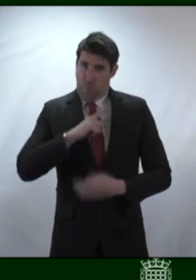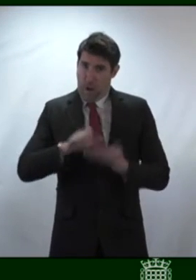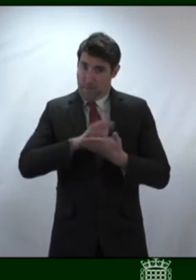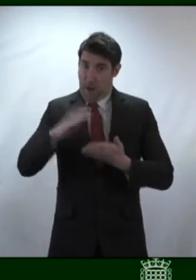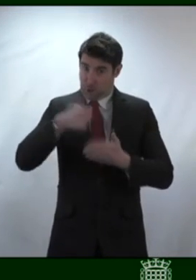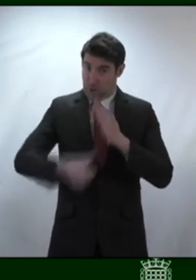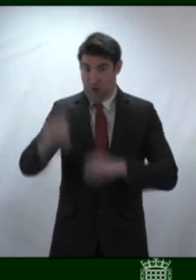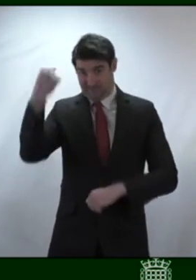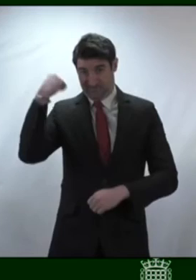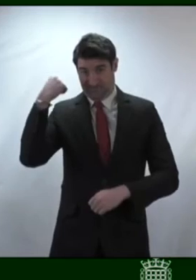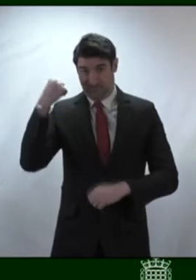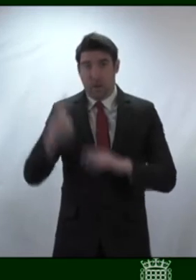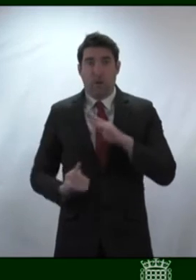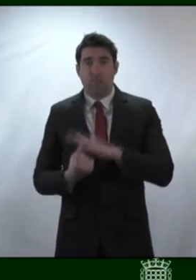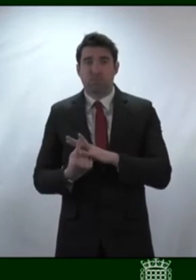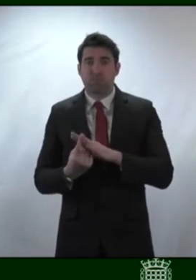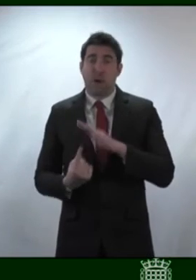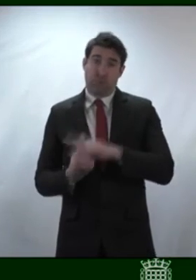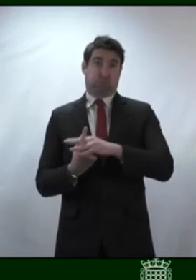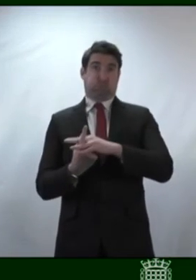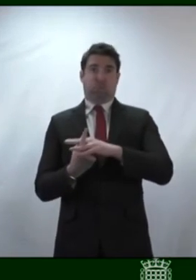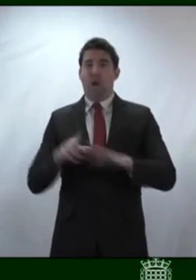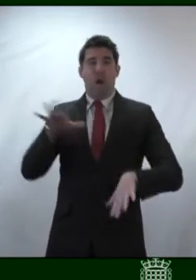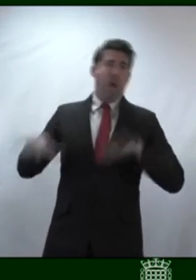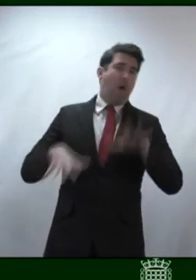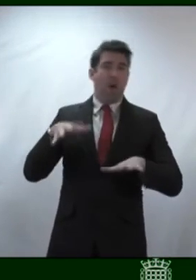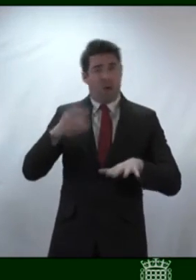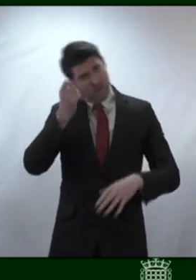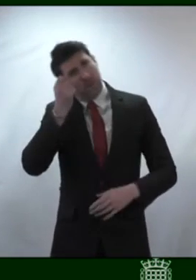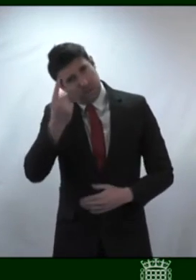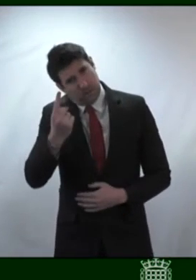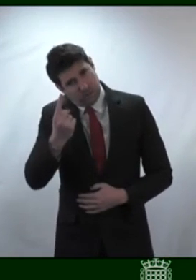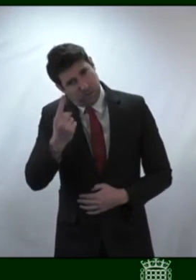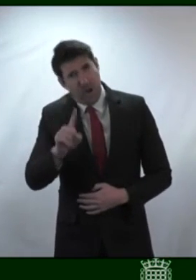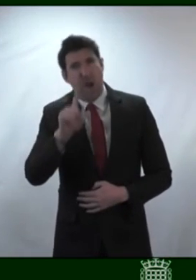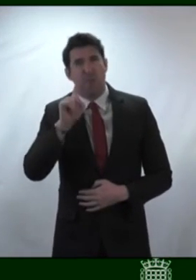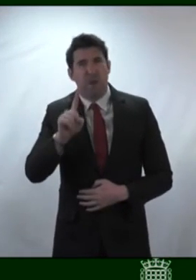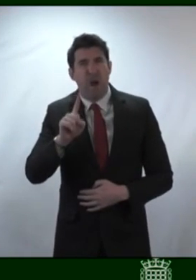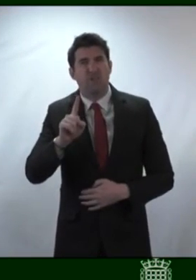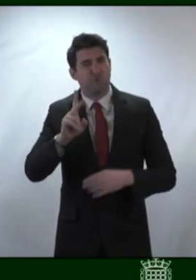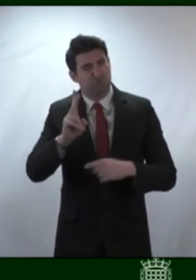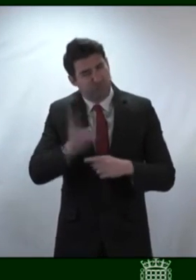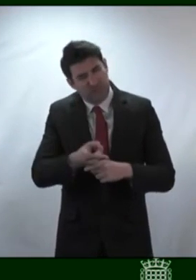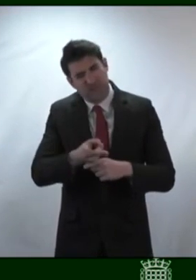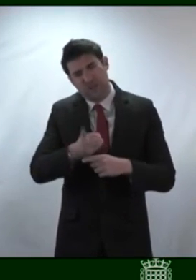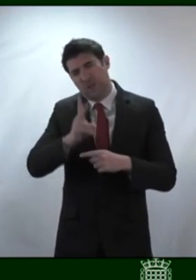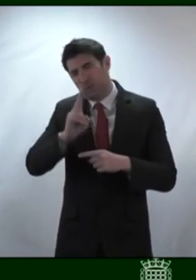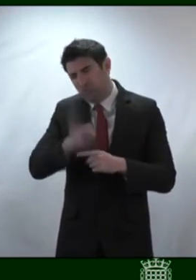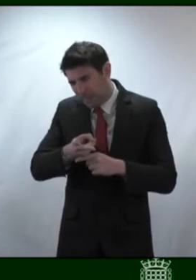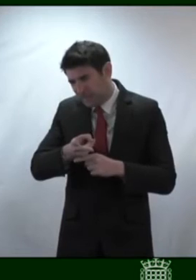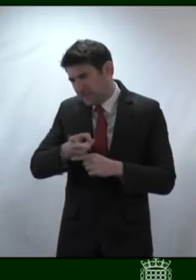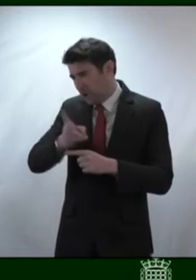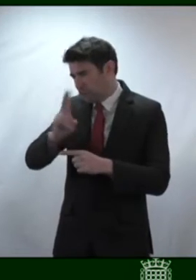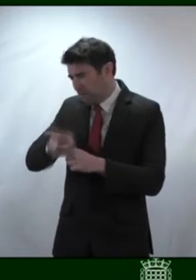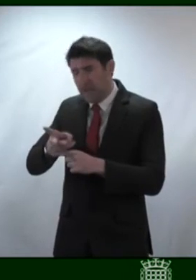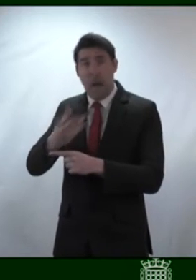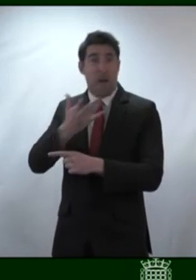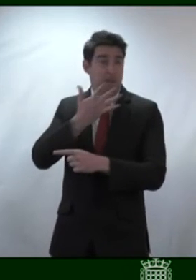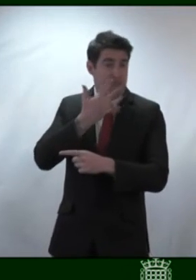Two weeks ago, he unveiled the latest covid plan. He told the House, as he has many times before,